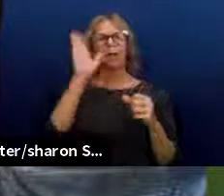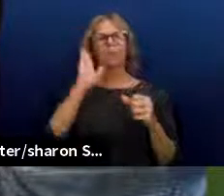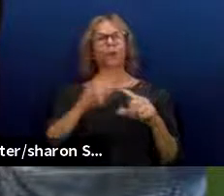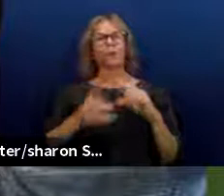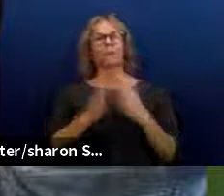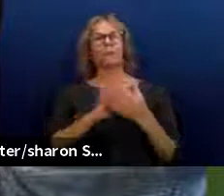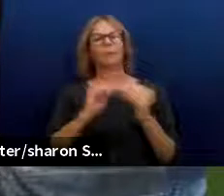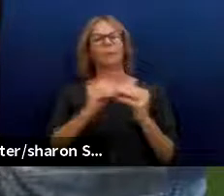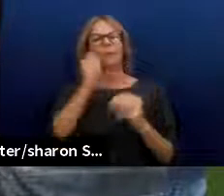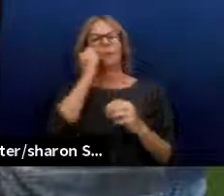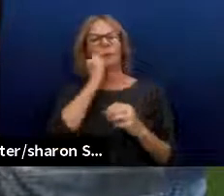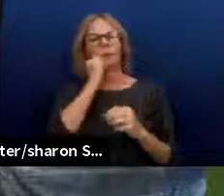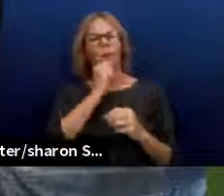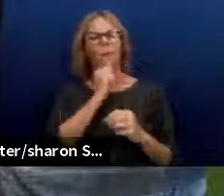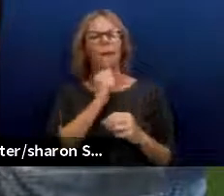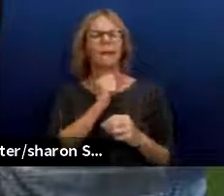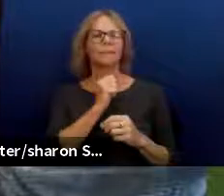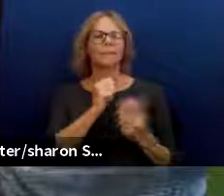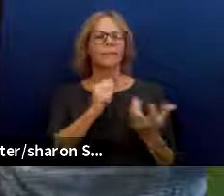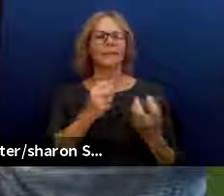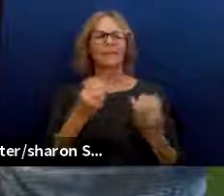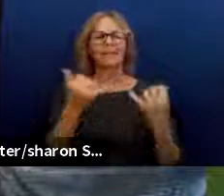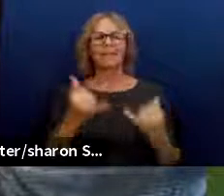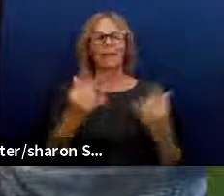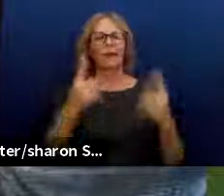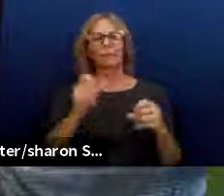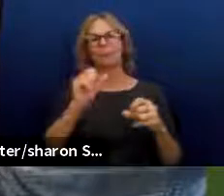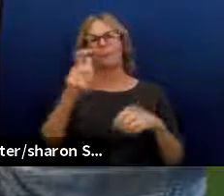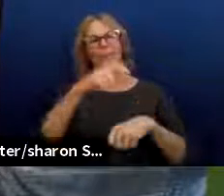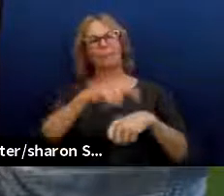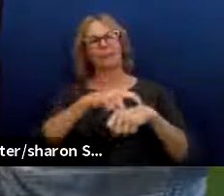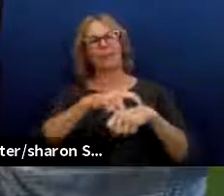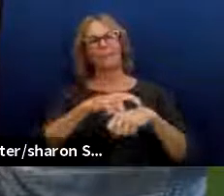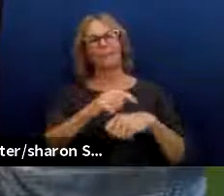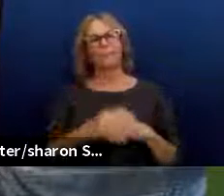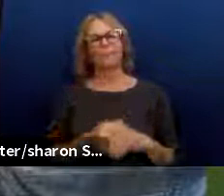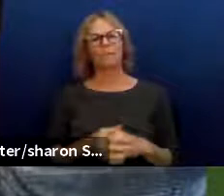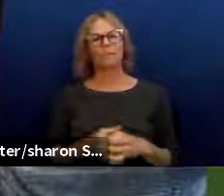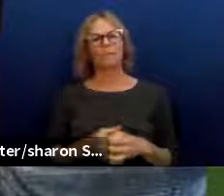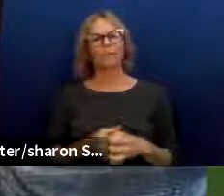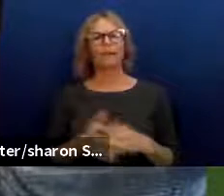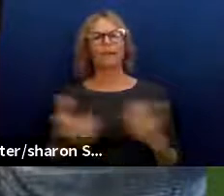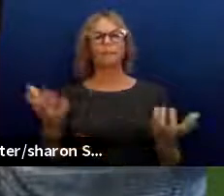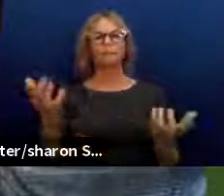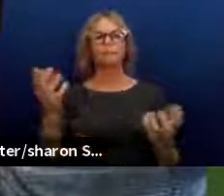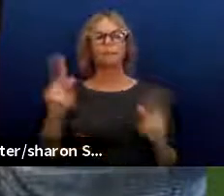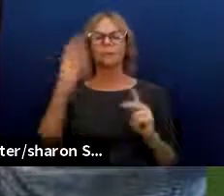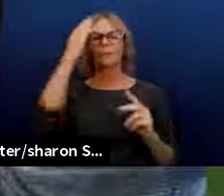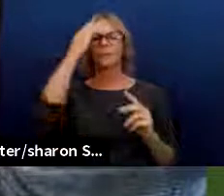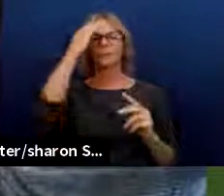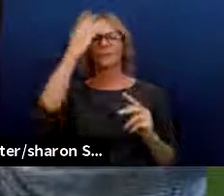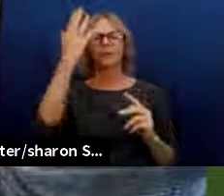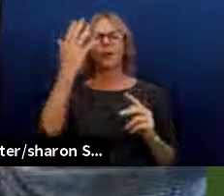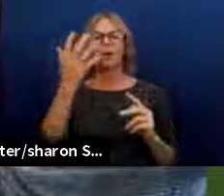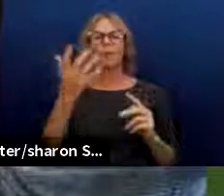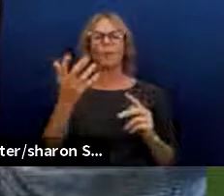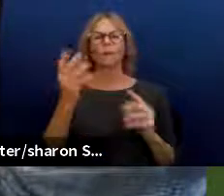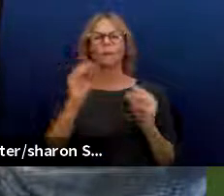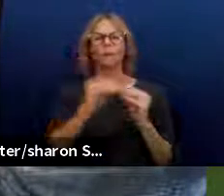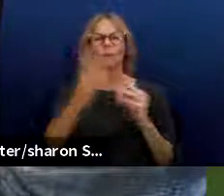common. And it now happens like all the time, and it's generally well known that becoming more well known that we are capable of having